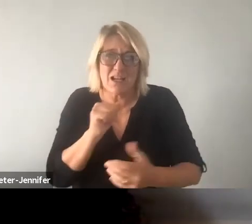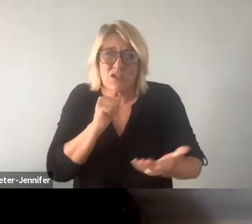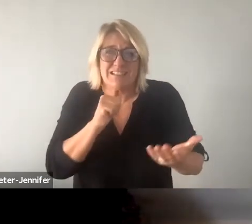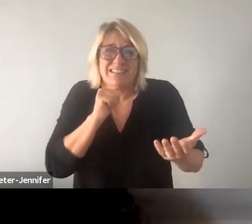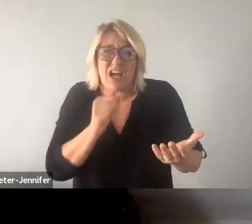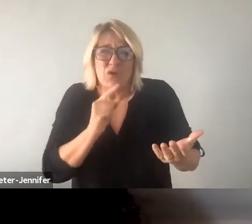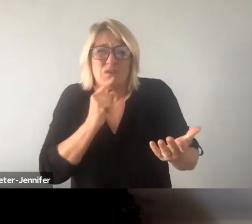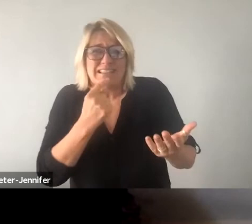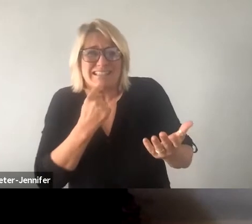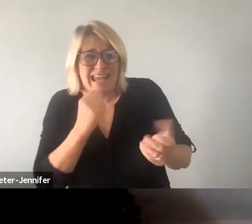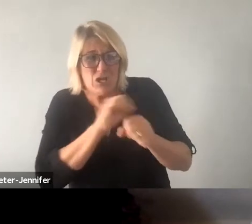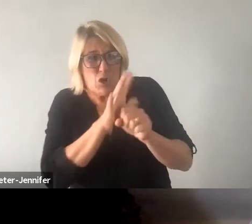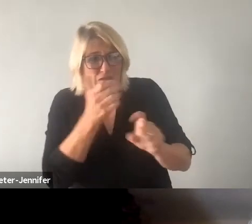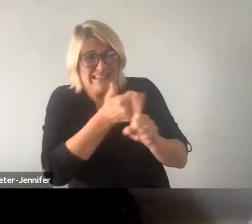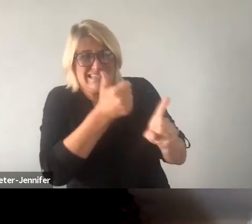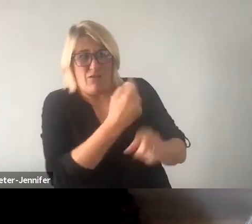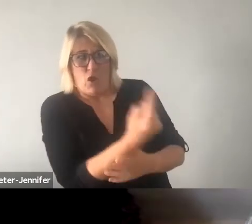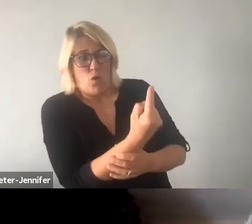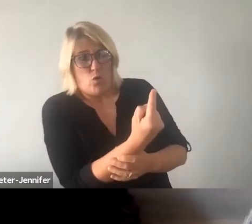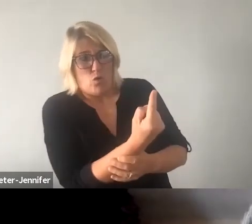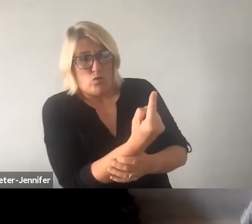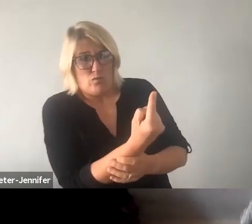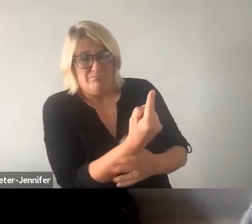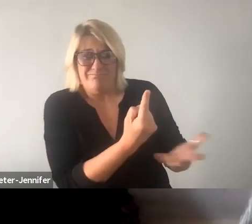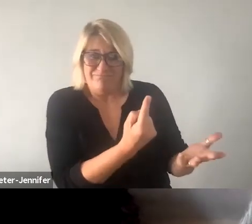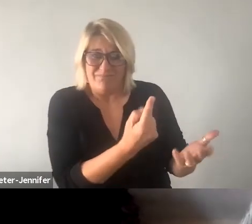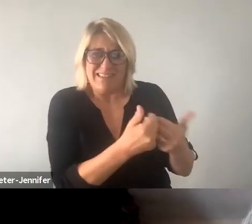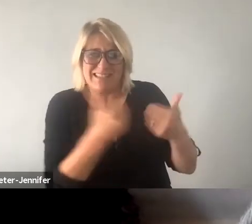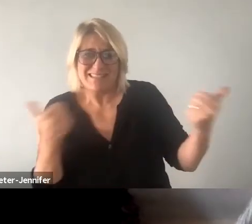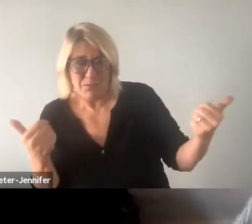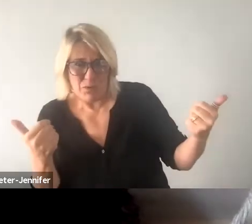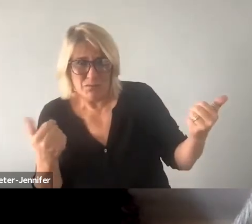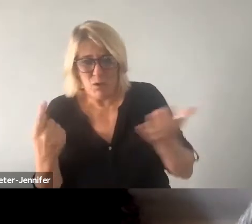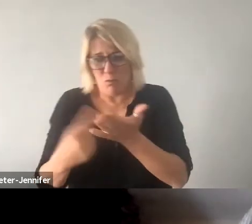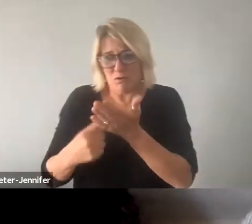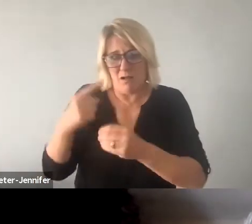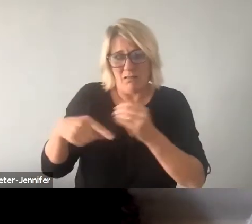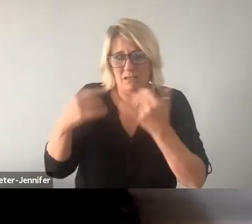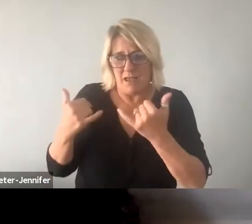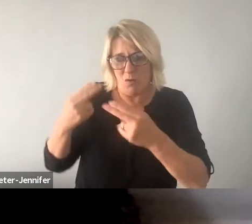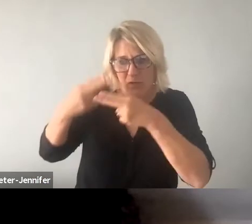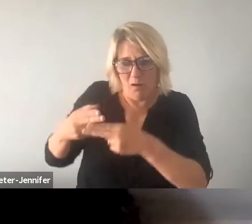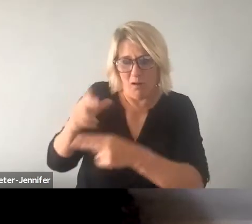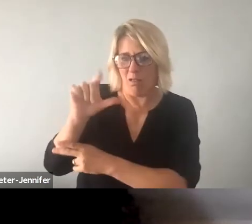definition of disability. Now, they are not really saying that COVID by